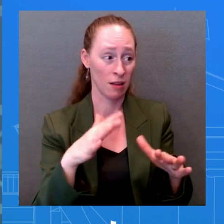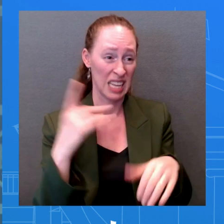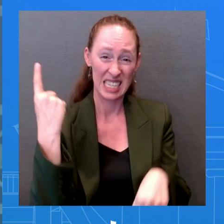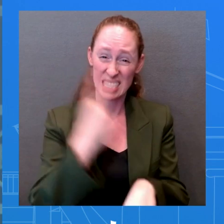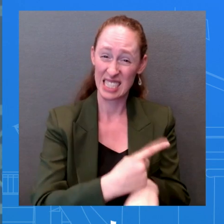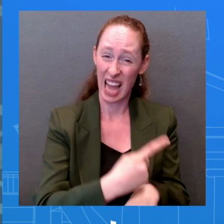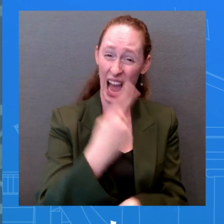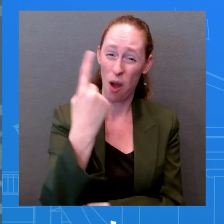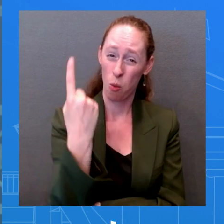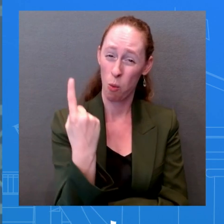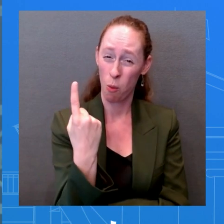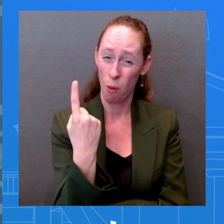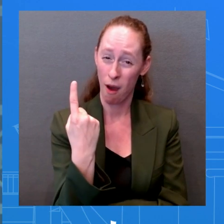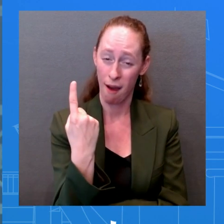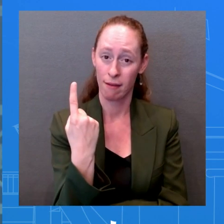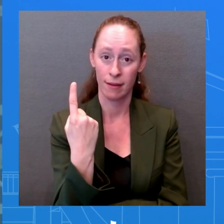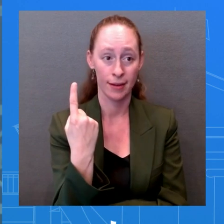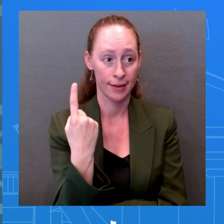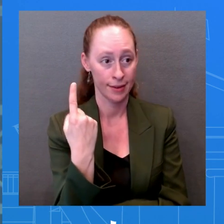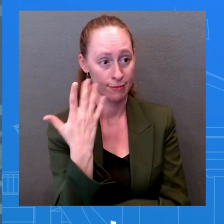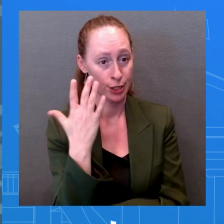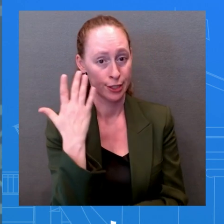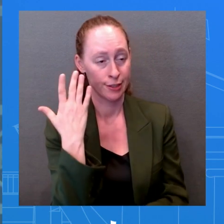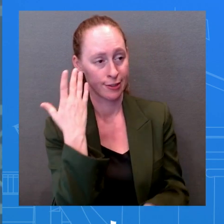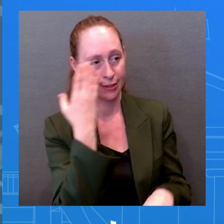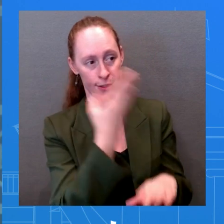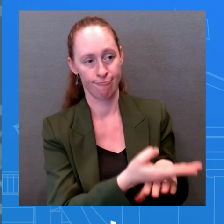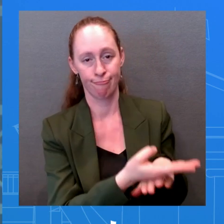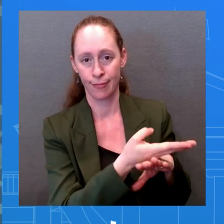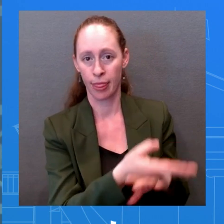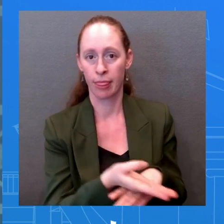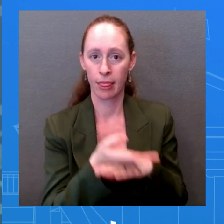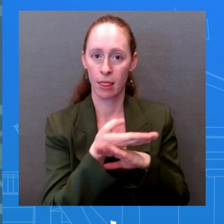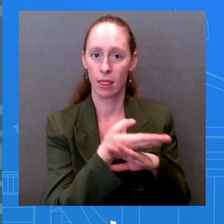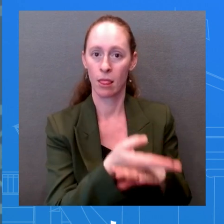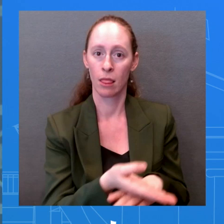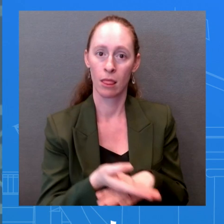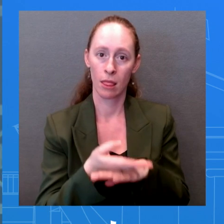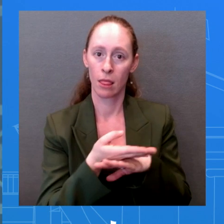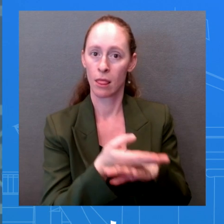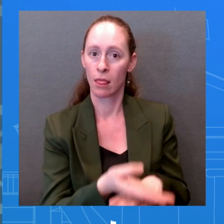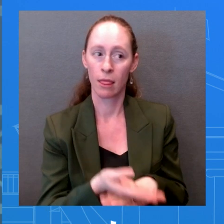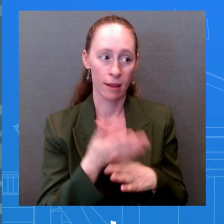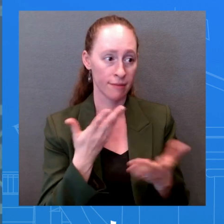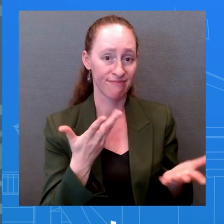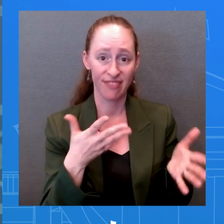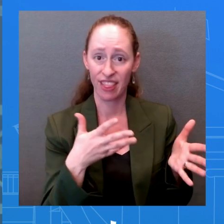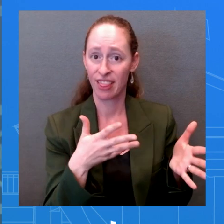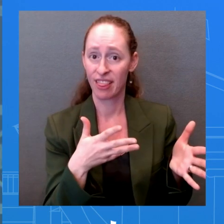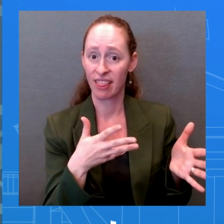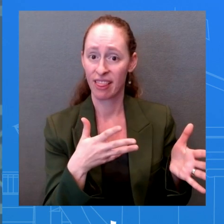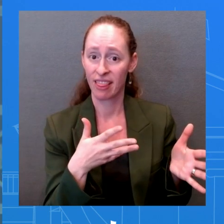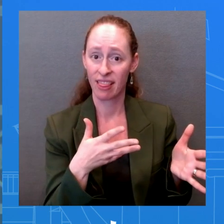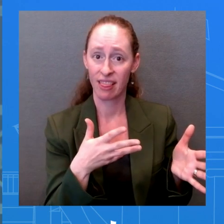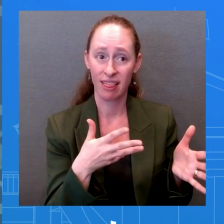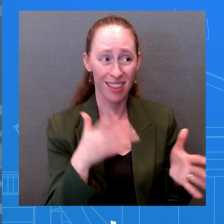to get this to his desk for him to sign. So, again, congressional Republicans should stop blocking bills to build a set --